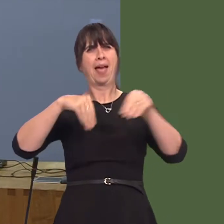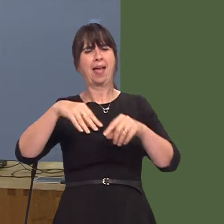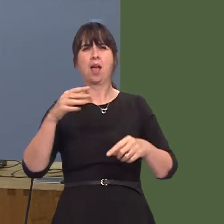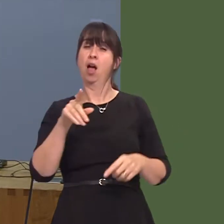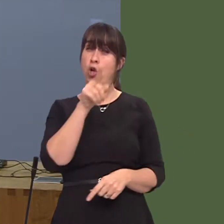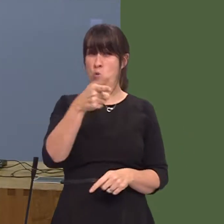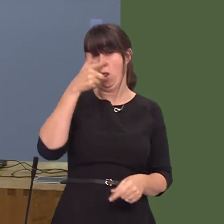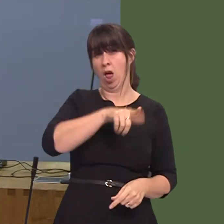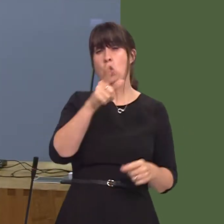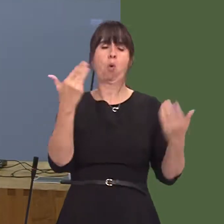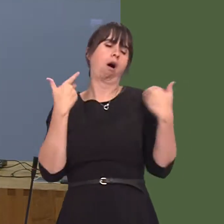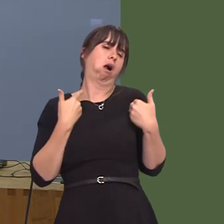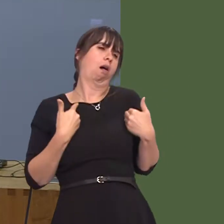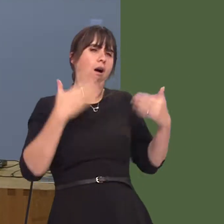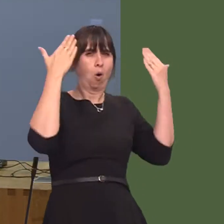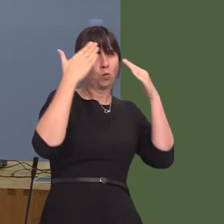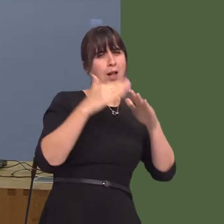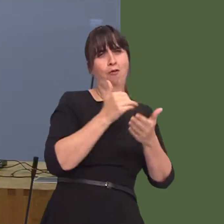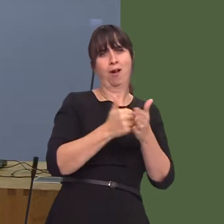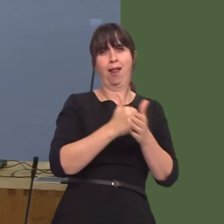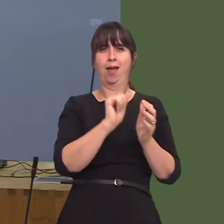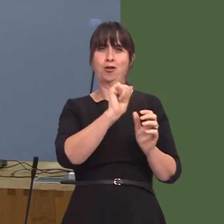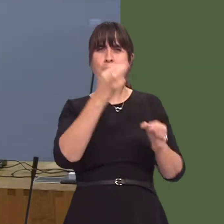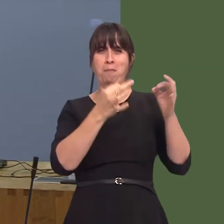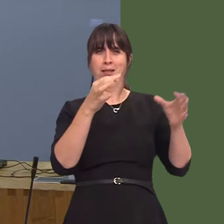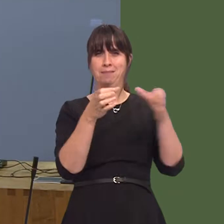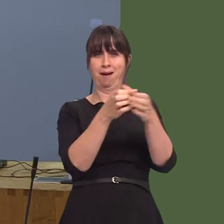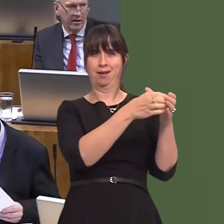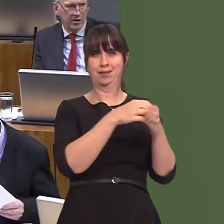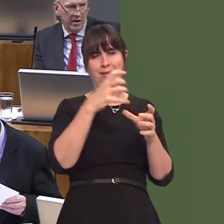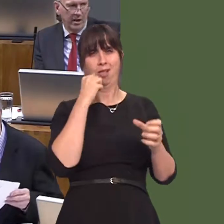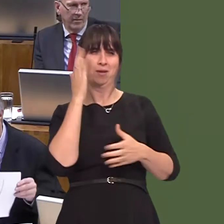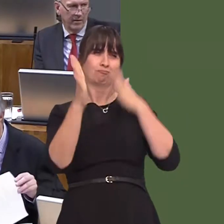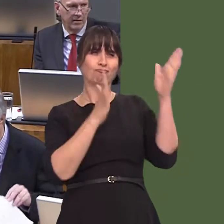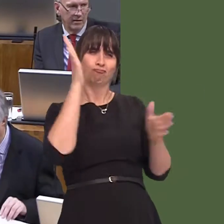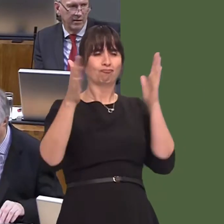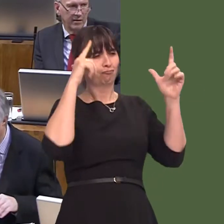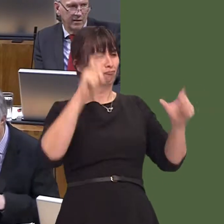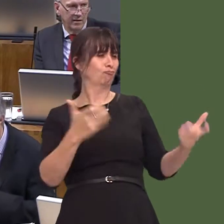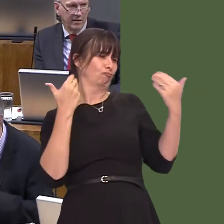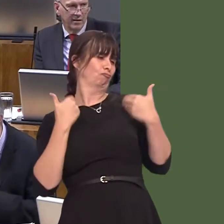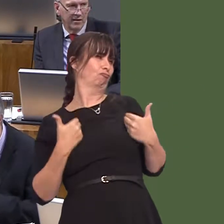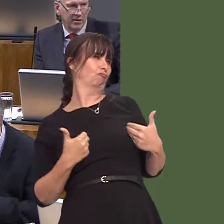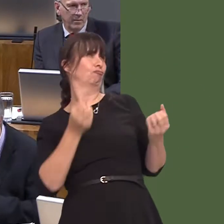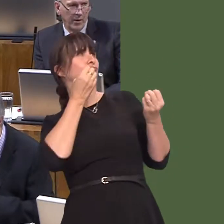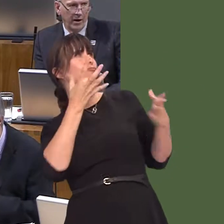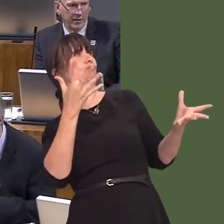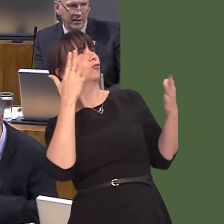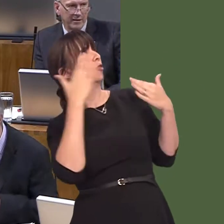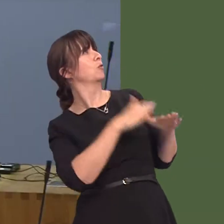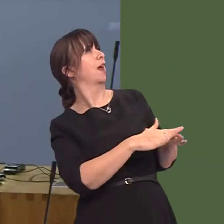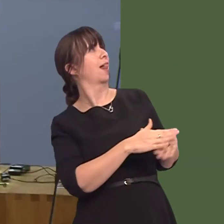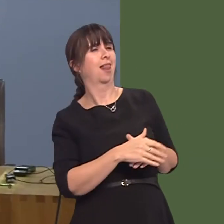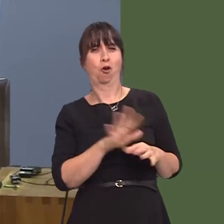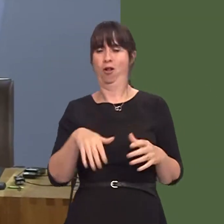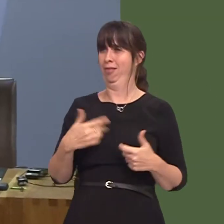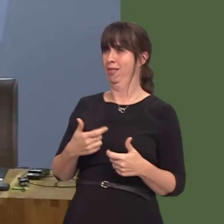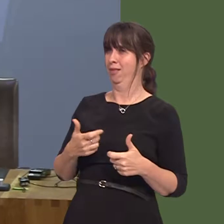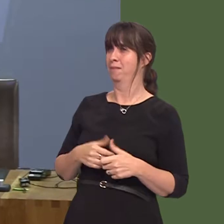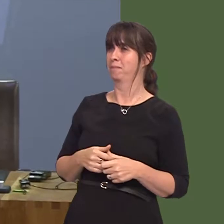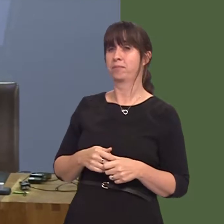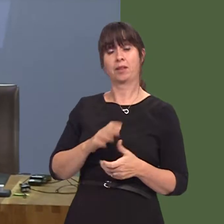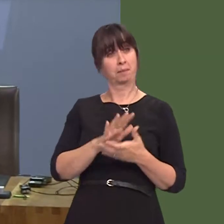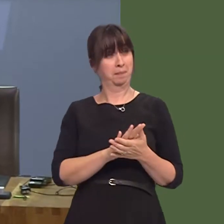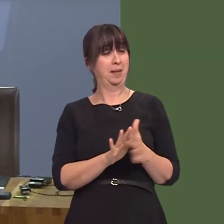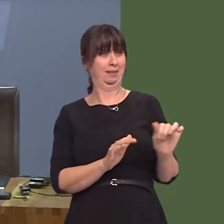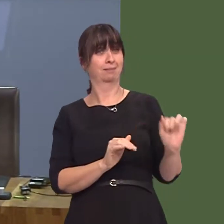hotels that you must frequent on a regular basis, it could significantly impact on the